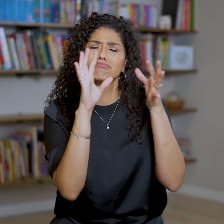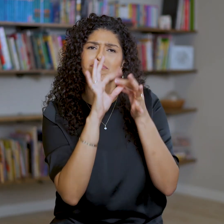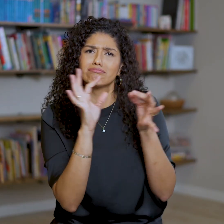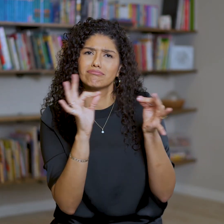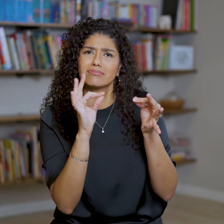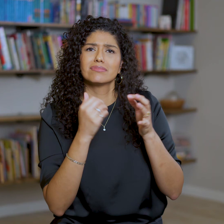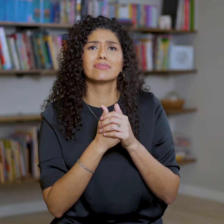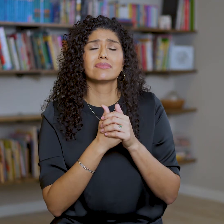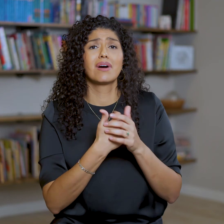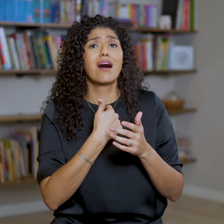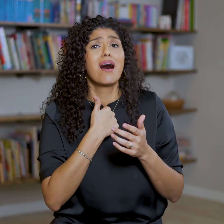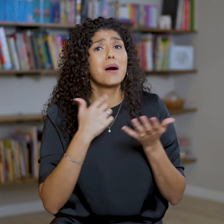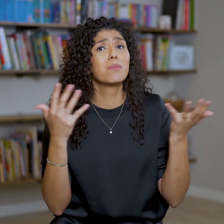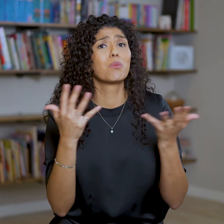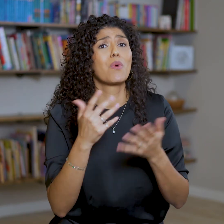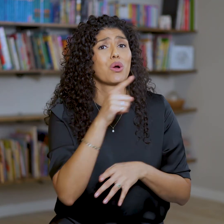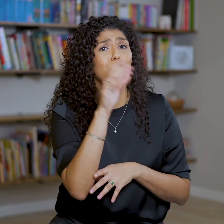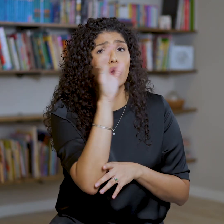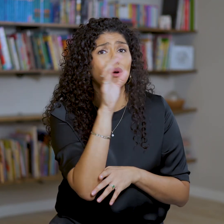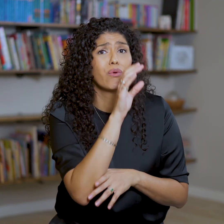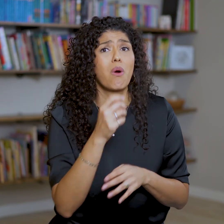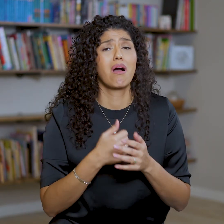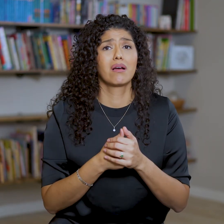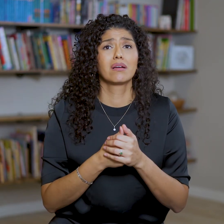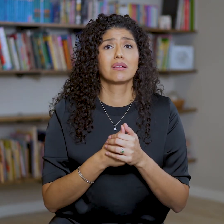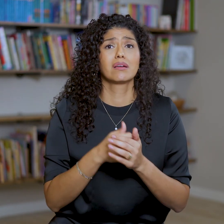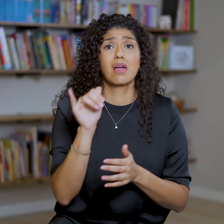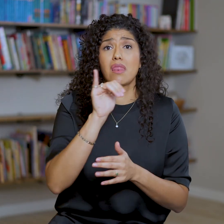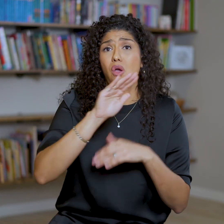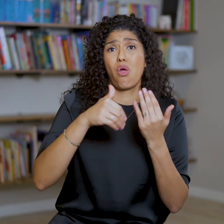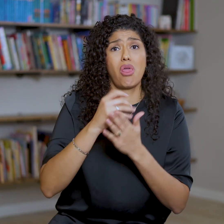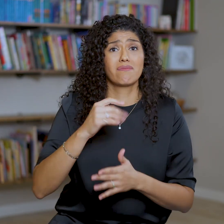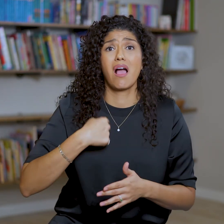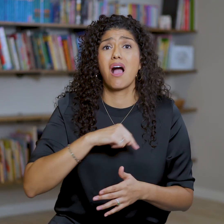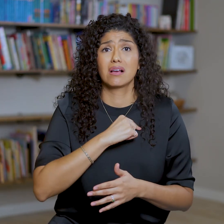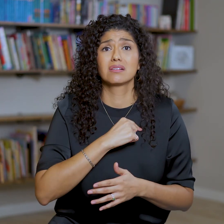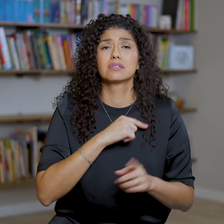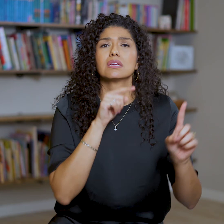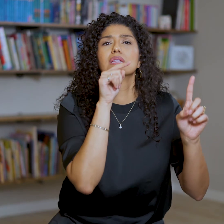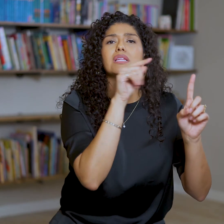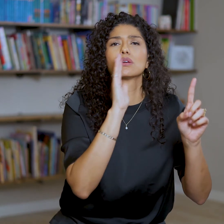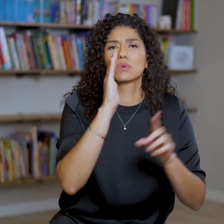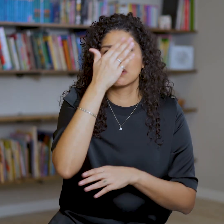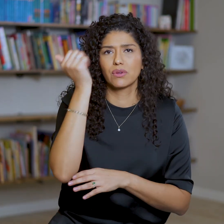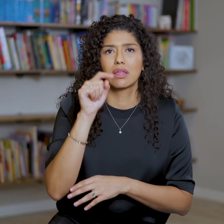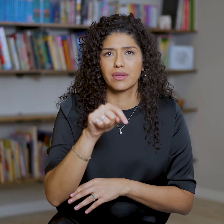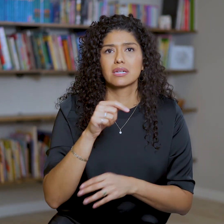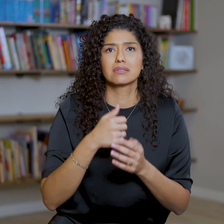to say, “I’m what you’re looking for.” Like all of us, Solomon will forget this.